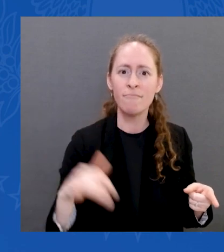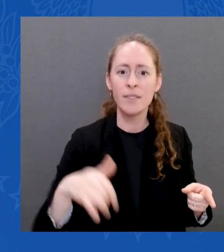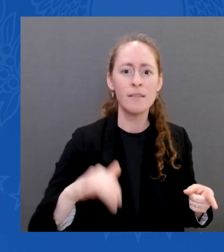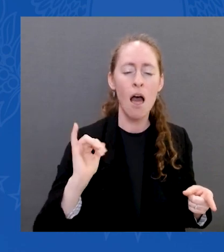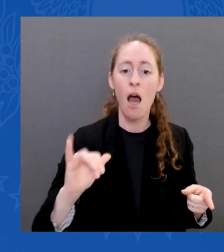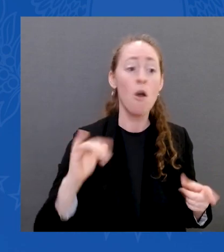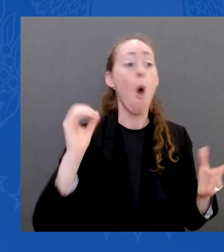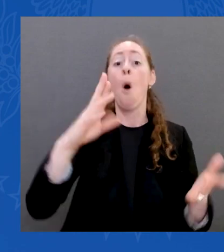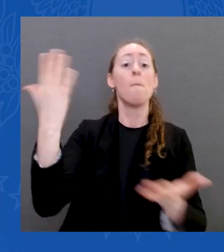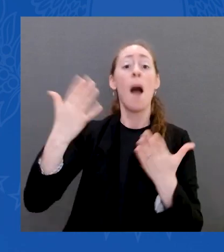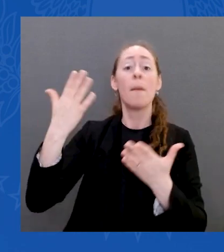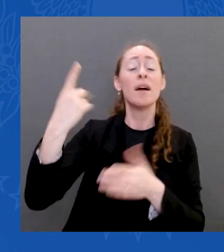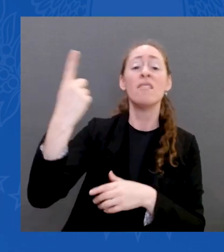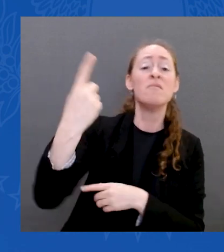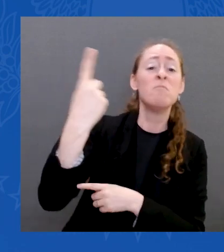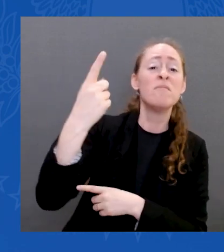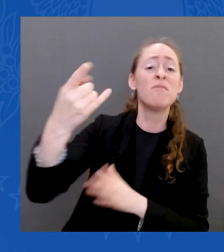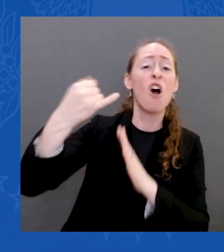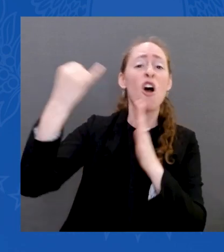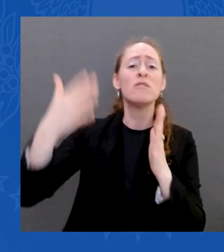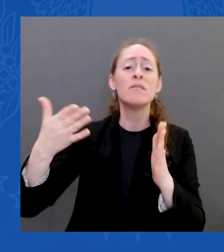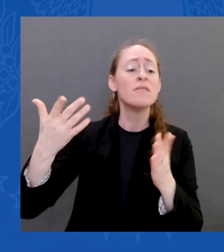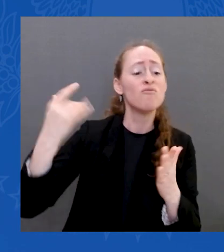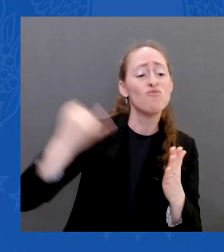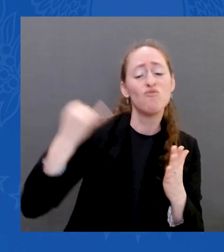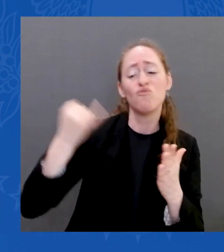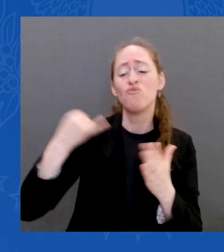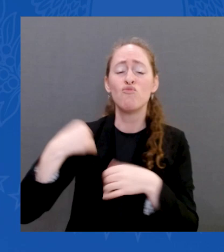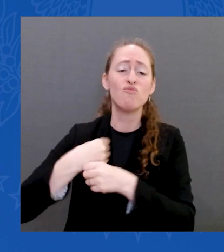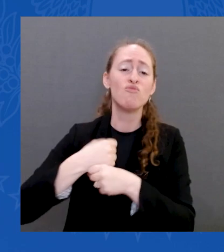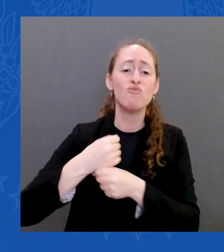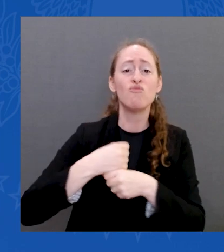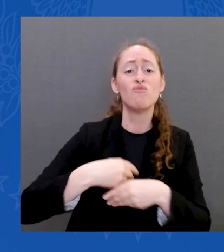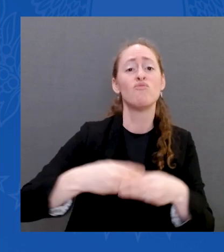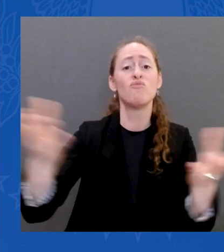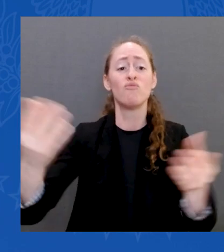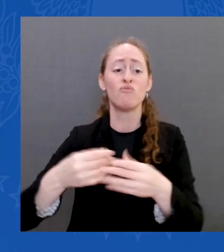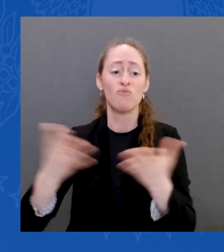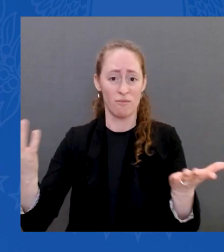of creating something out of nothing. They have a calling, too,